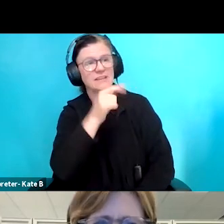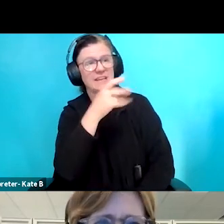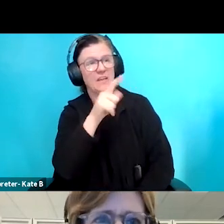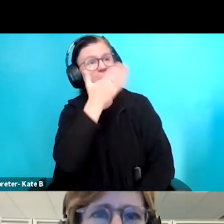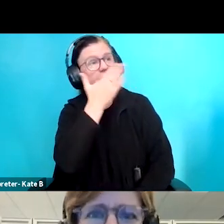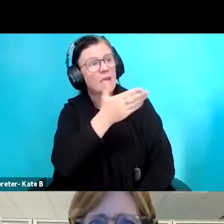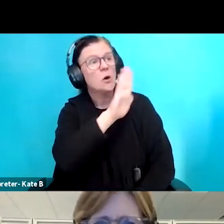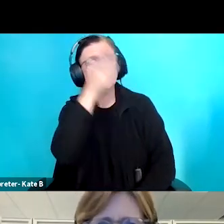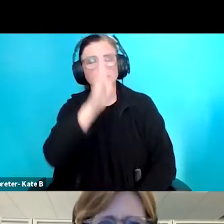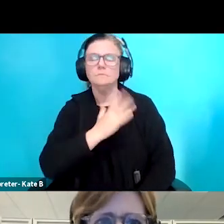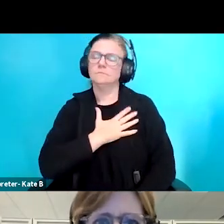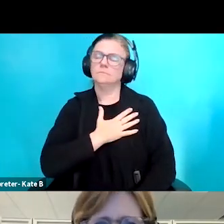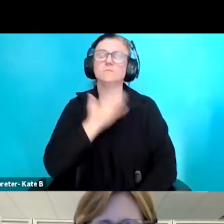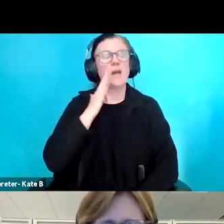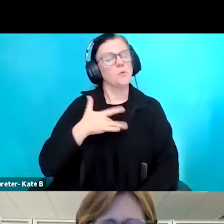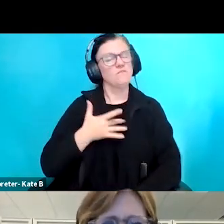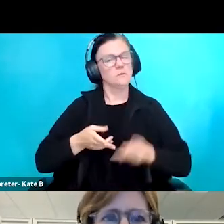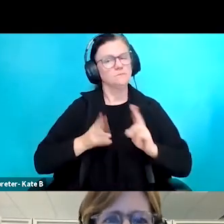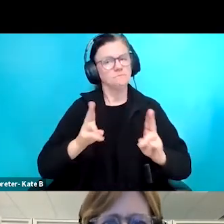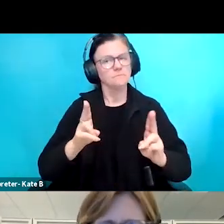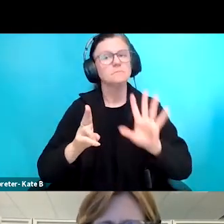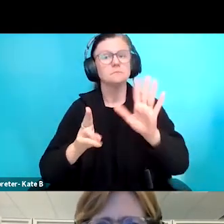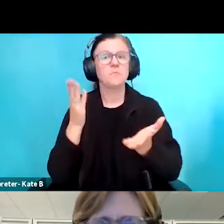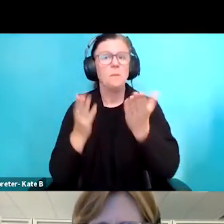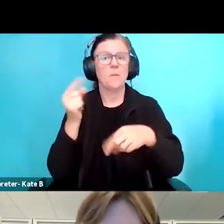know you felt a little bit rushed at the end so we might go back to one of your slides on the Centers